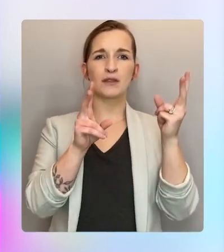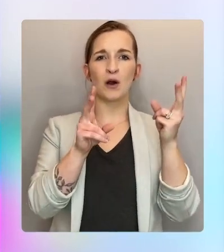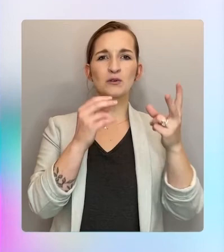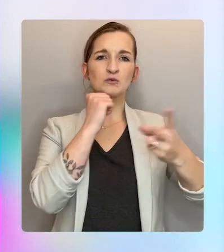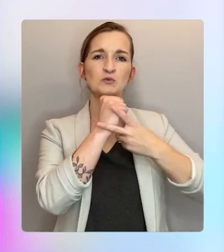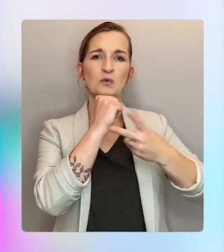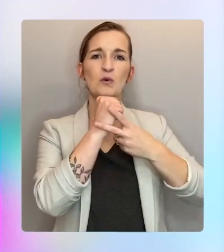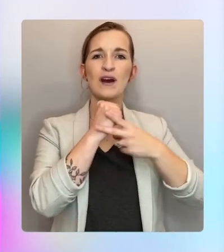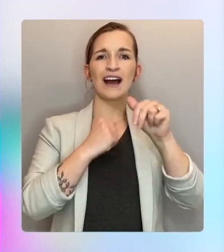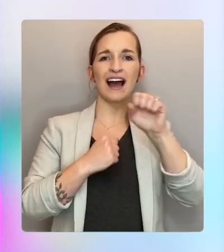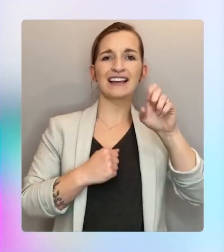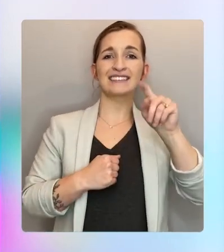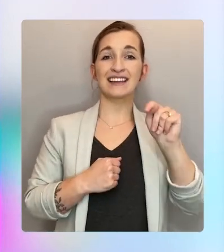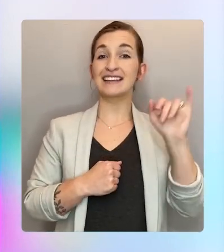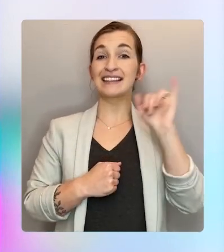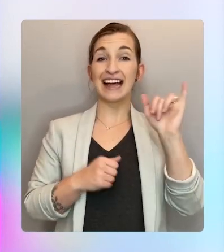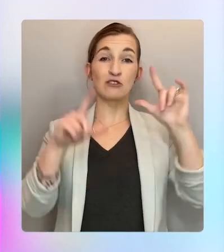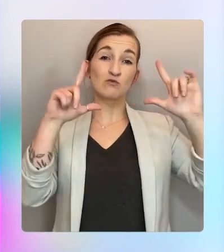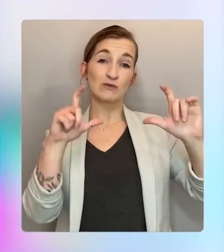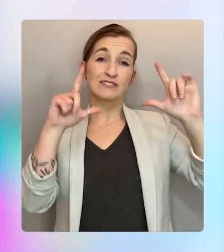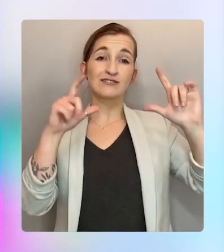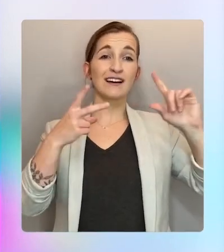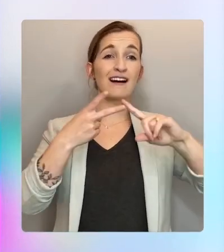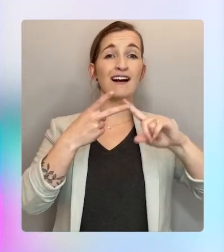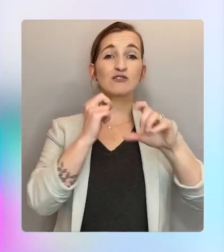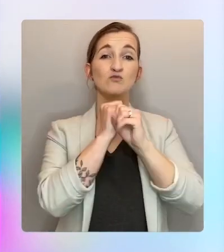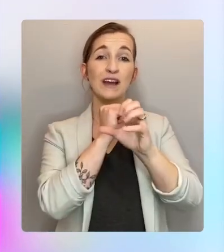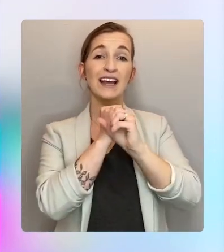video trailers, and more, with your extra app content.